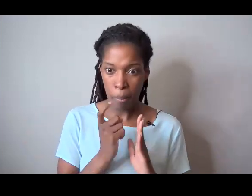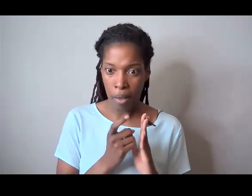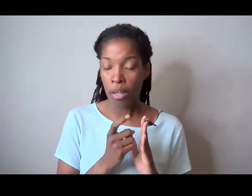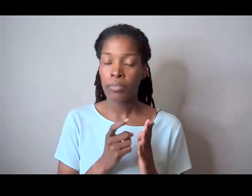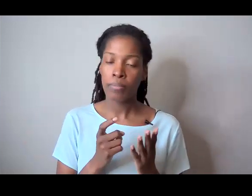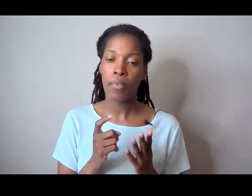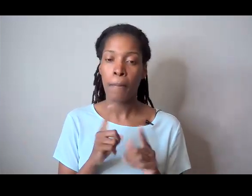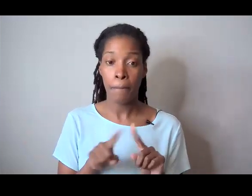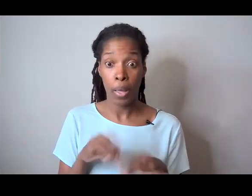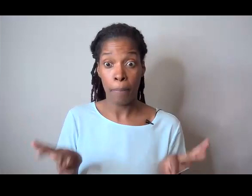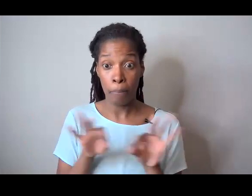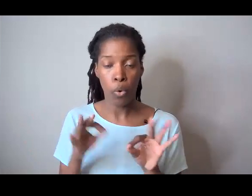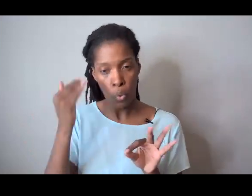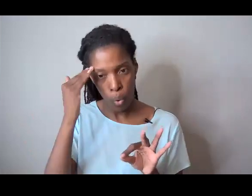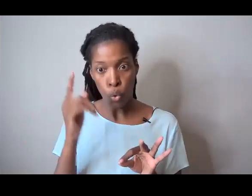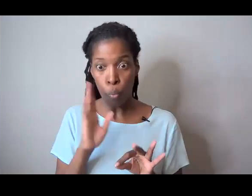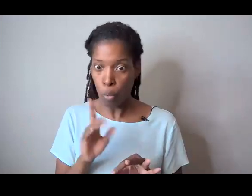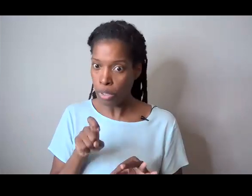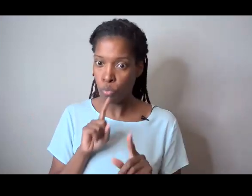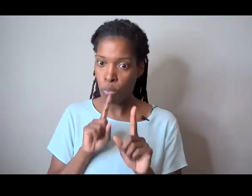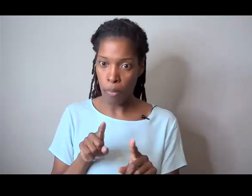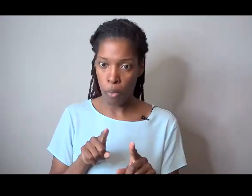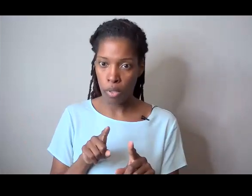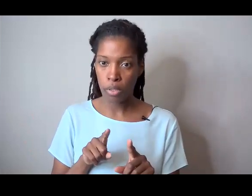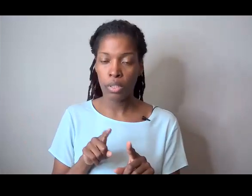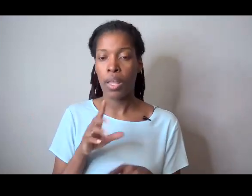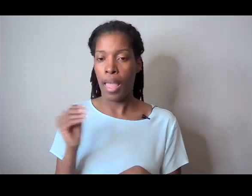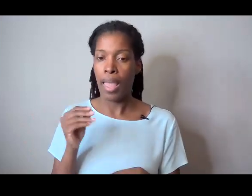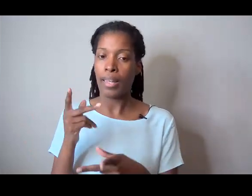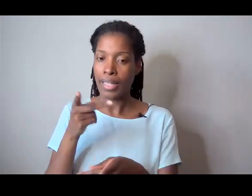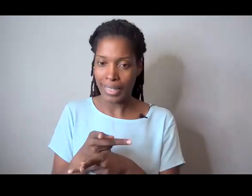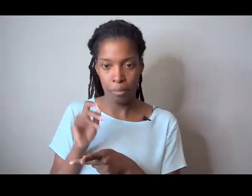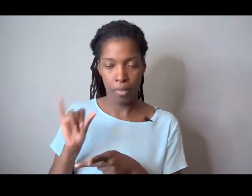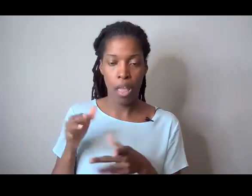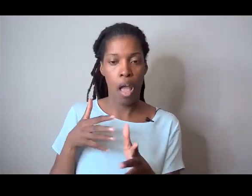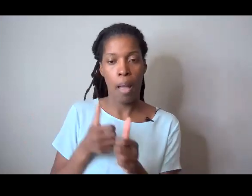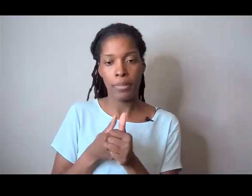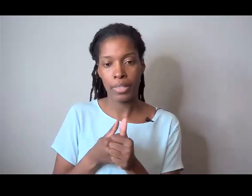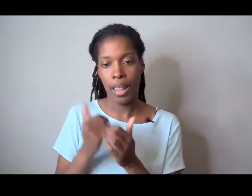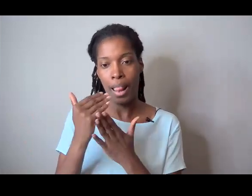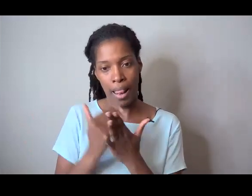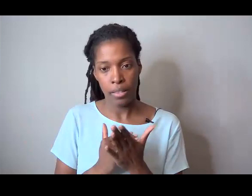and proactive about keeping a business on your updated list and sharing that social security.